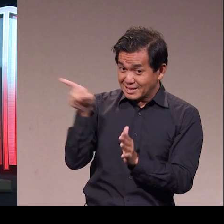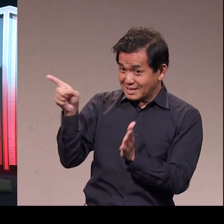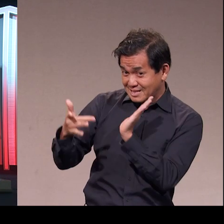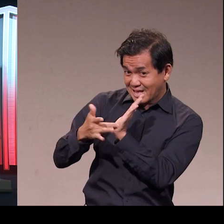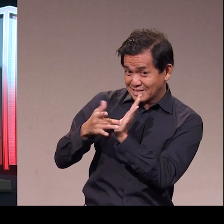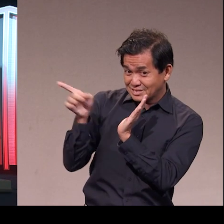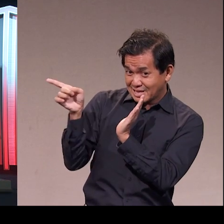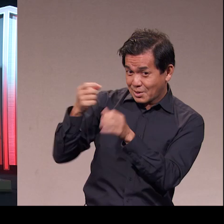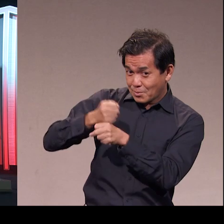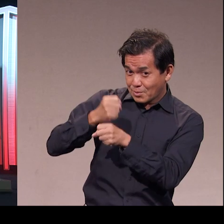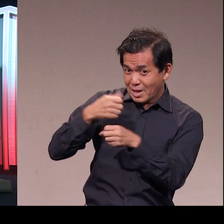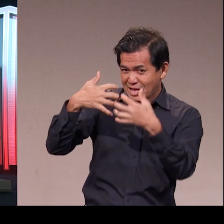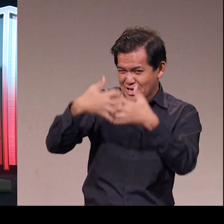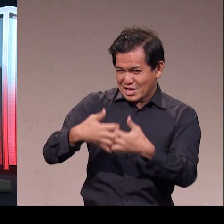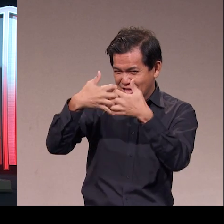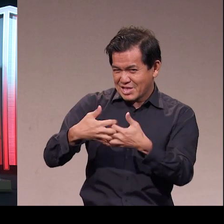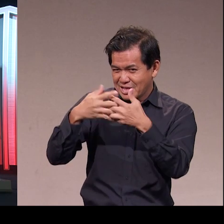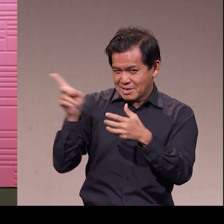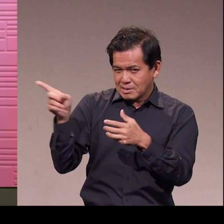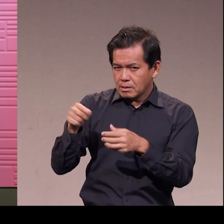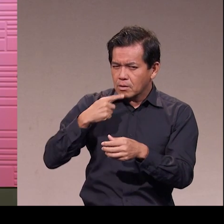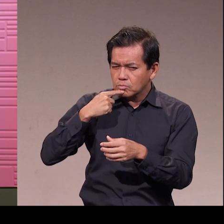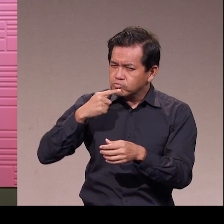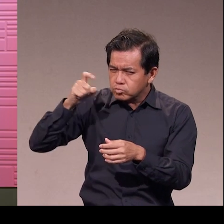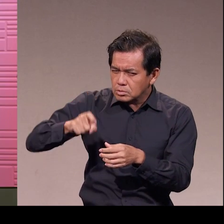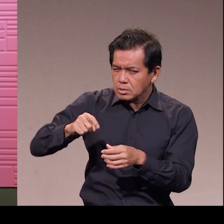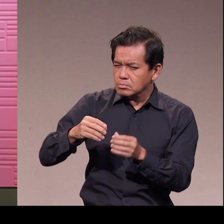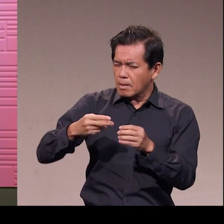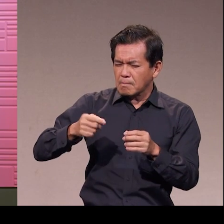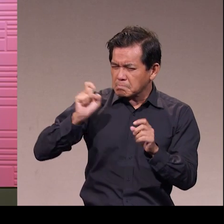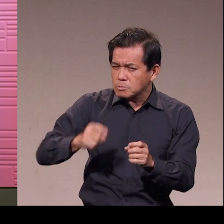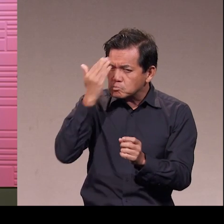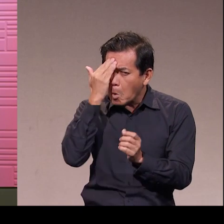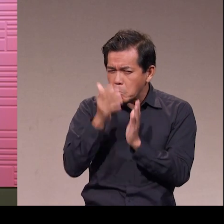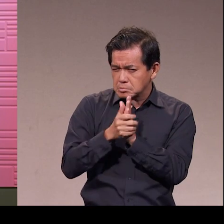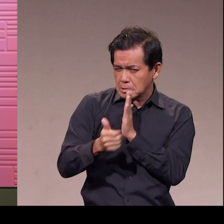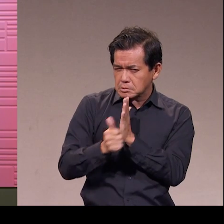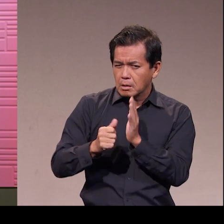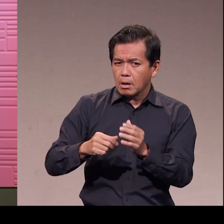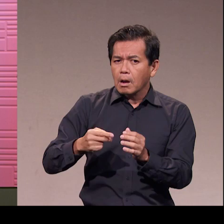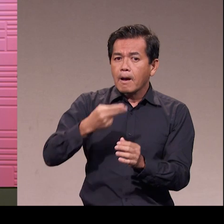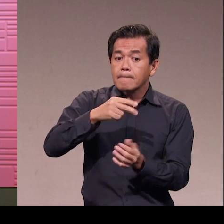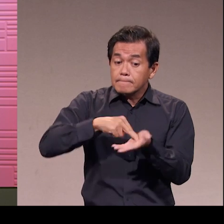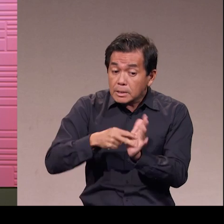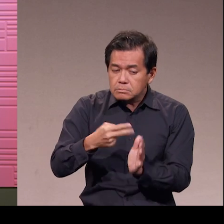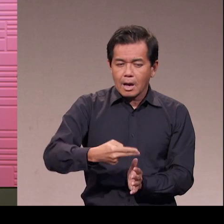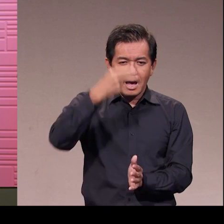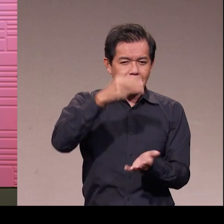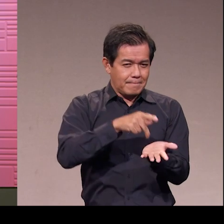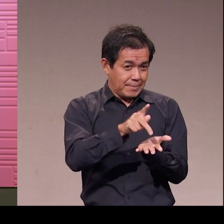which translates into higher pay, of course.